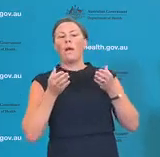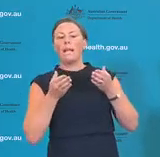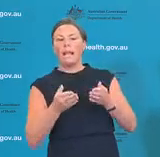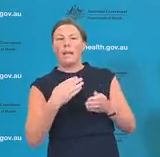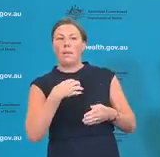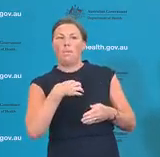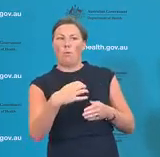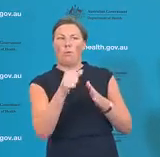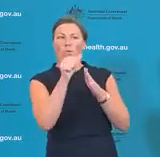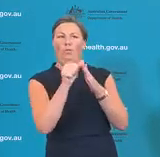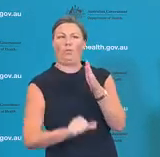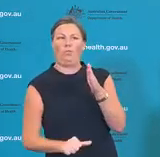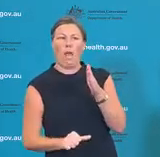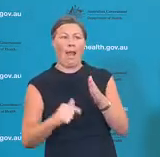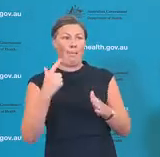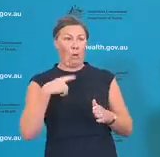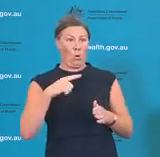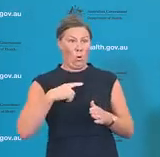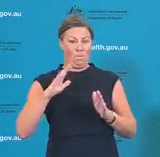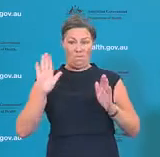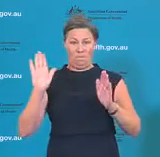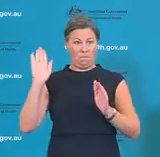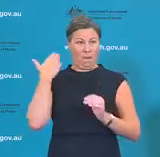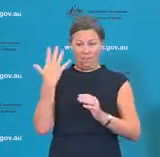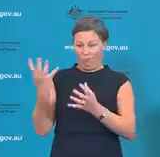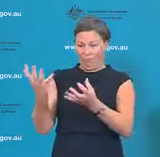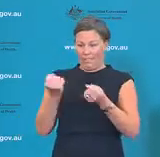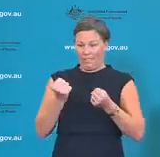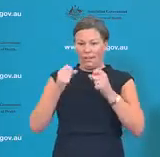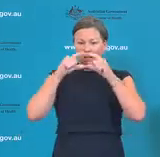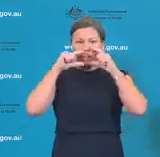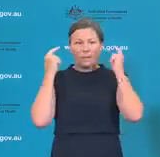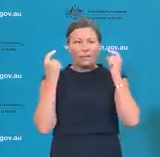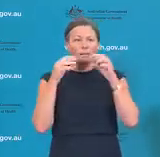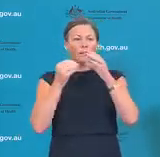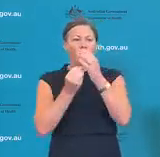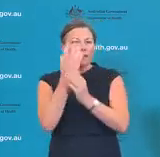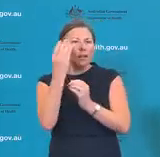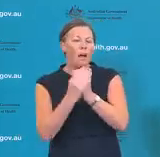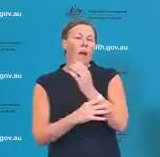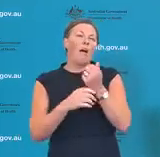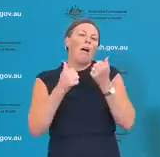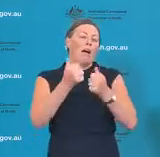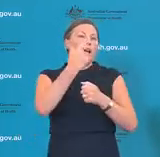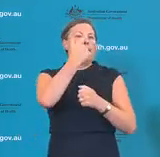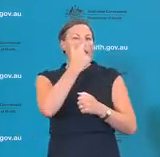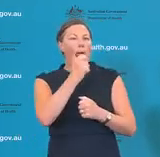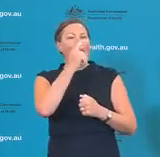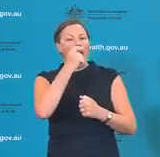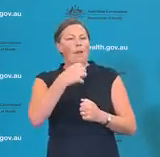supply of PPE behind us to support that and certainly we are well aware of the